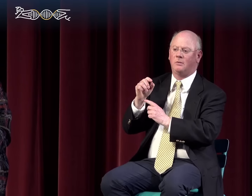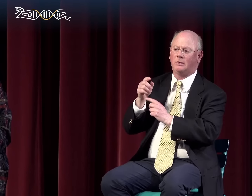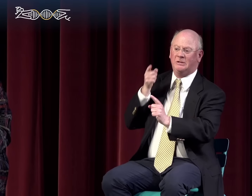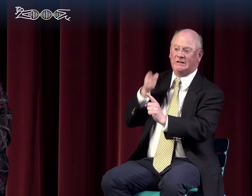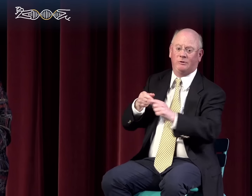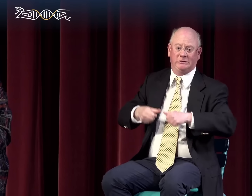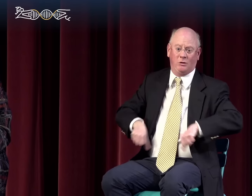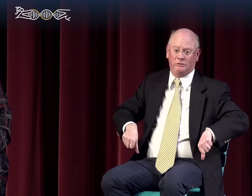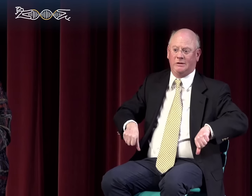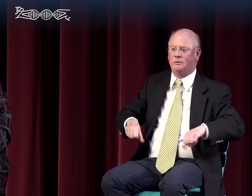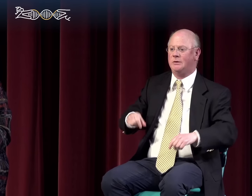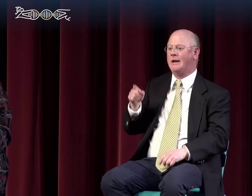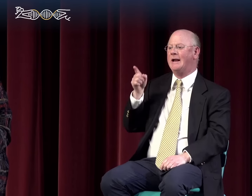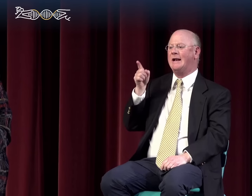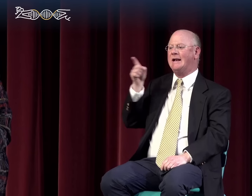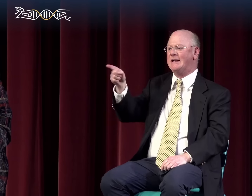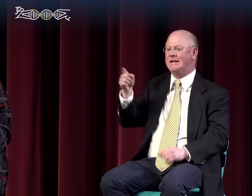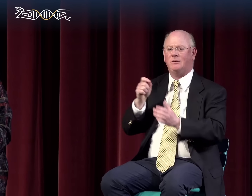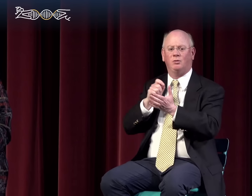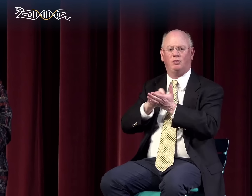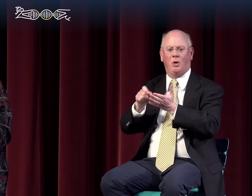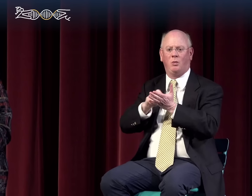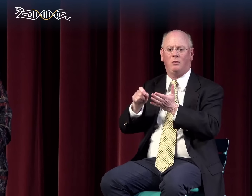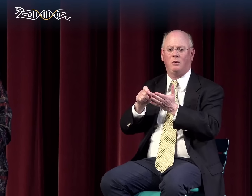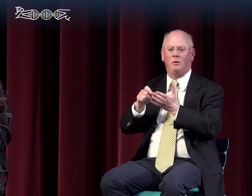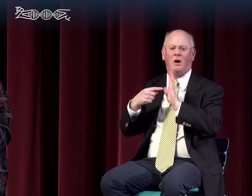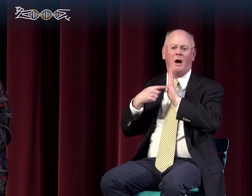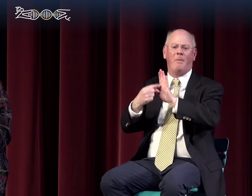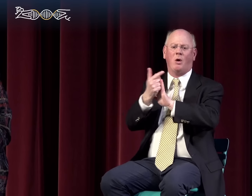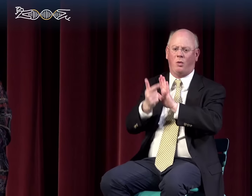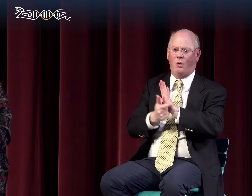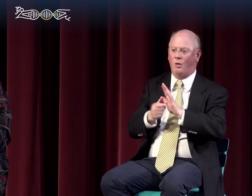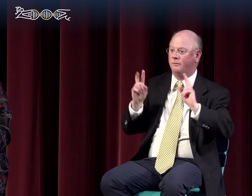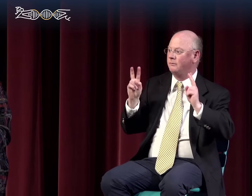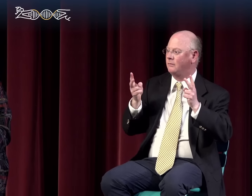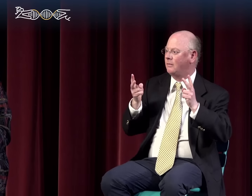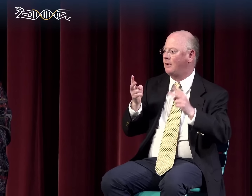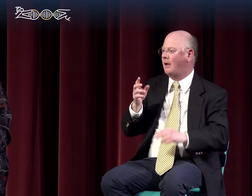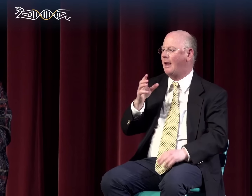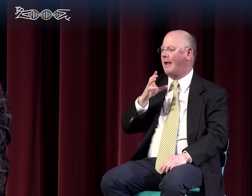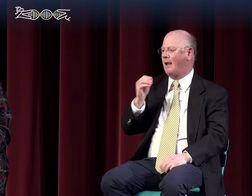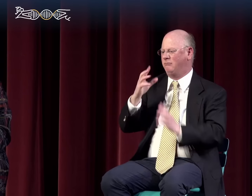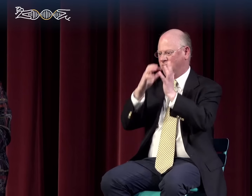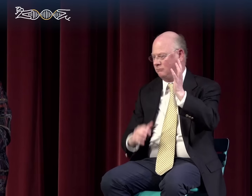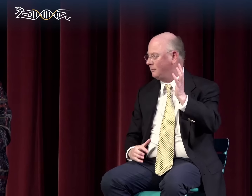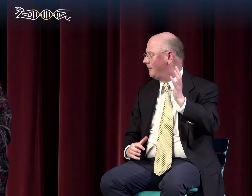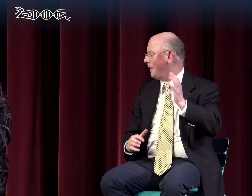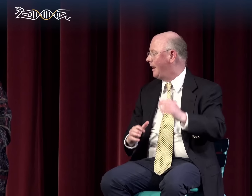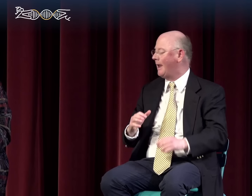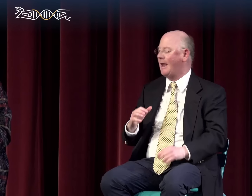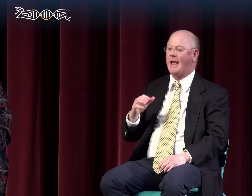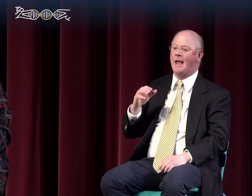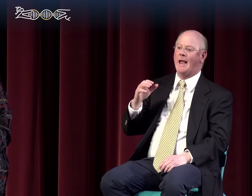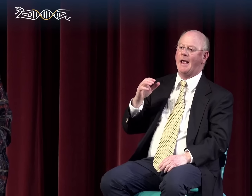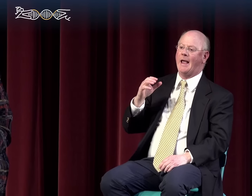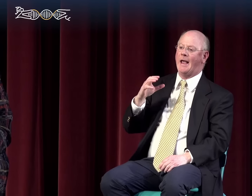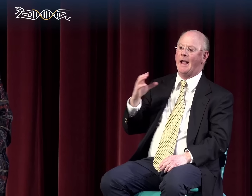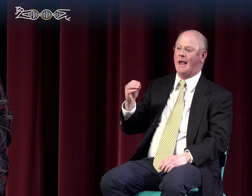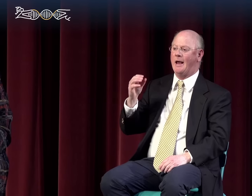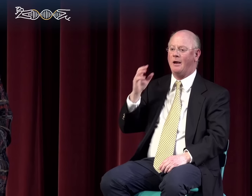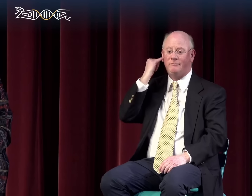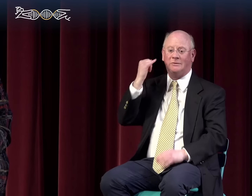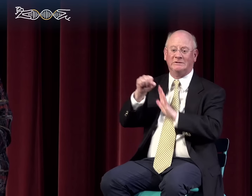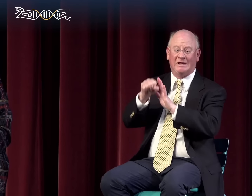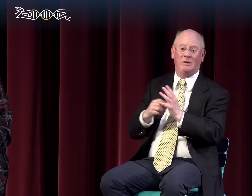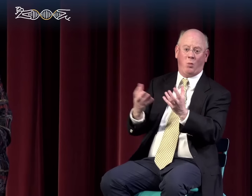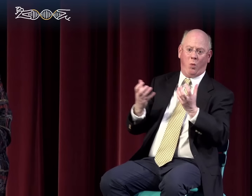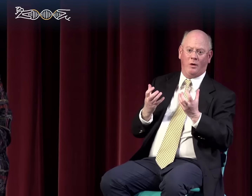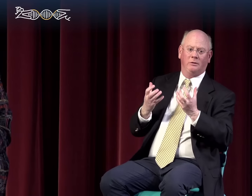policies, so he wrote many model laws that laws were modeled after.